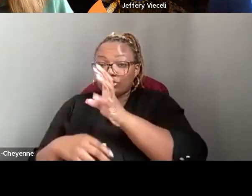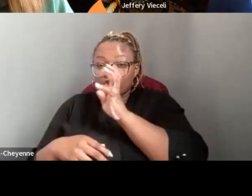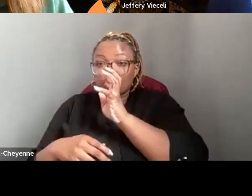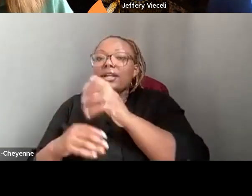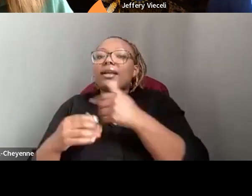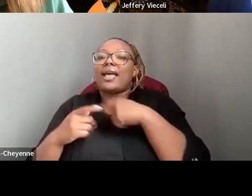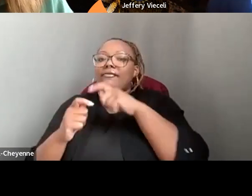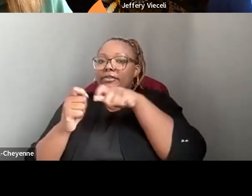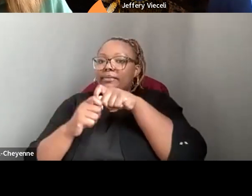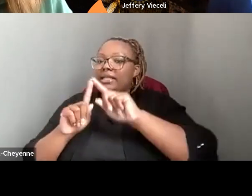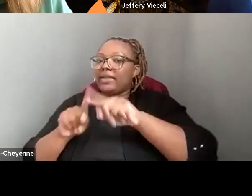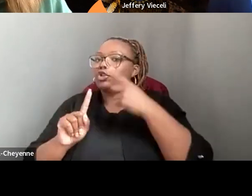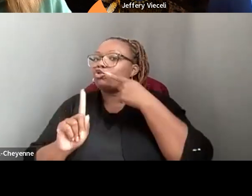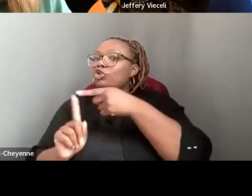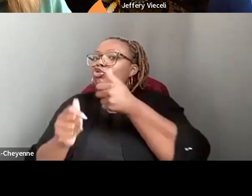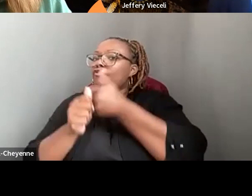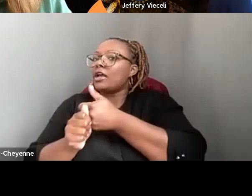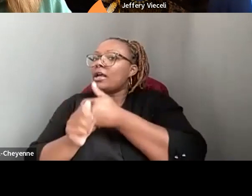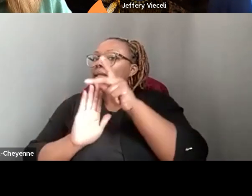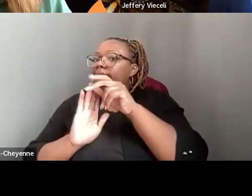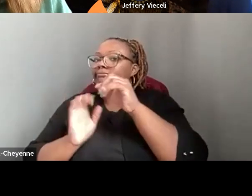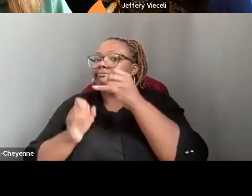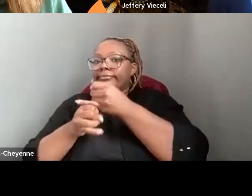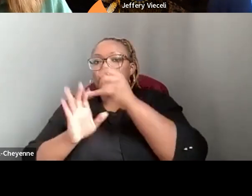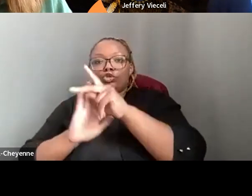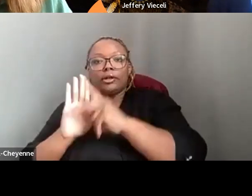and have very specific answers for you here.